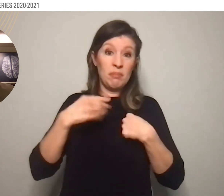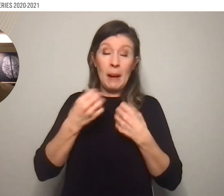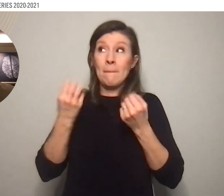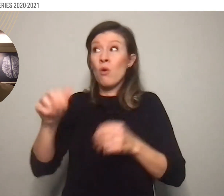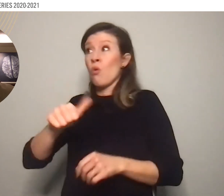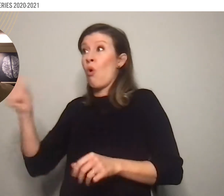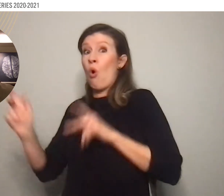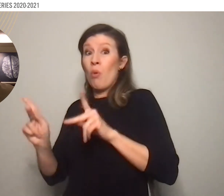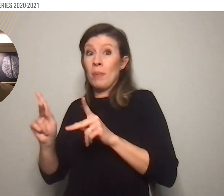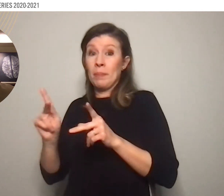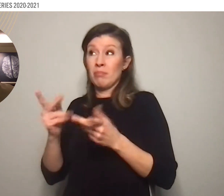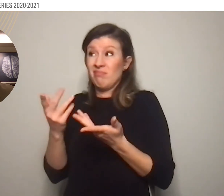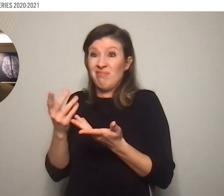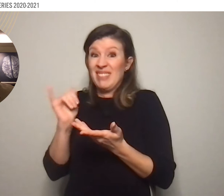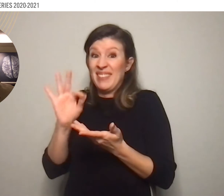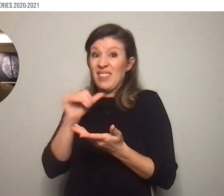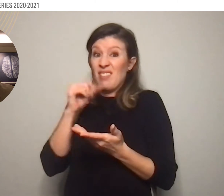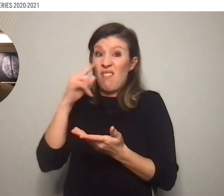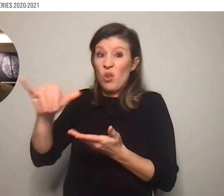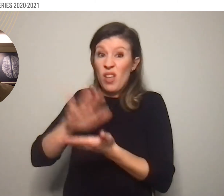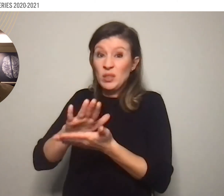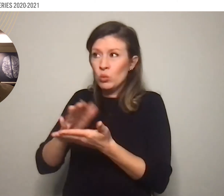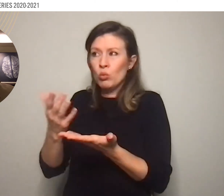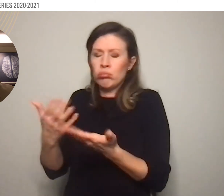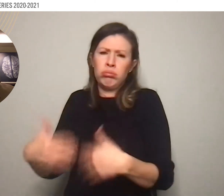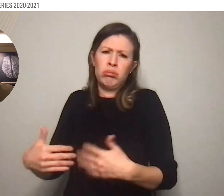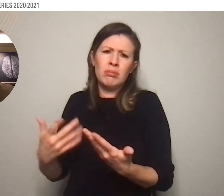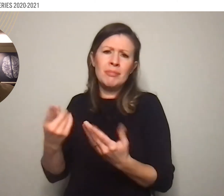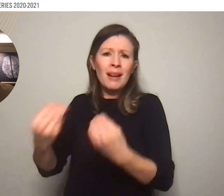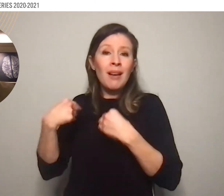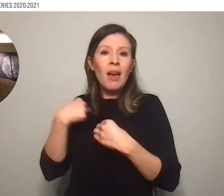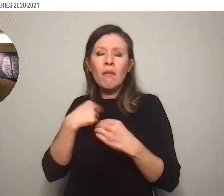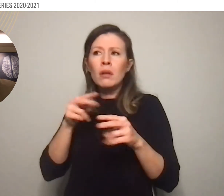a peek at what some of the more cutting-edge science was like and what things, type of things